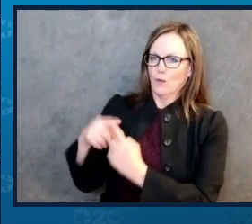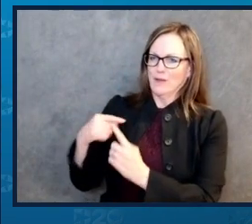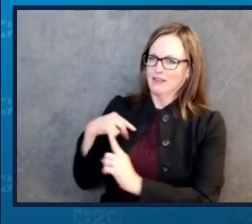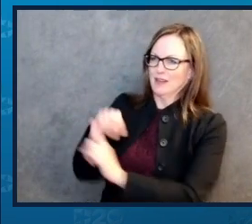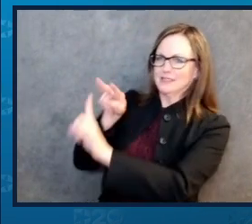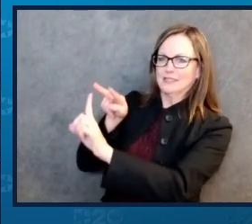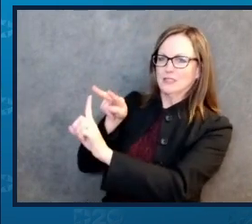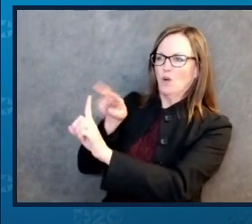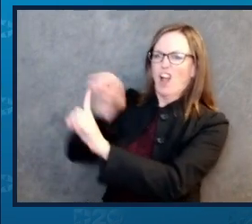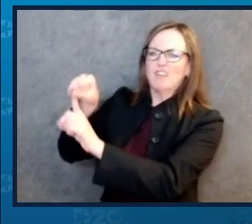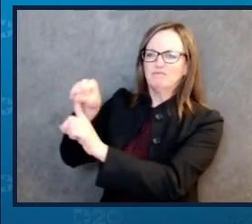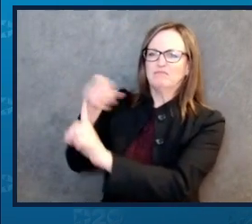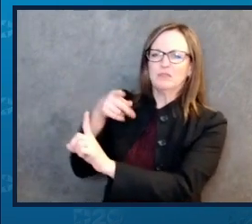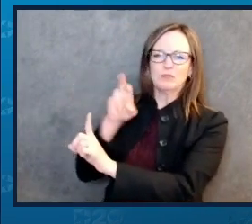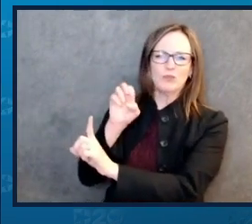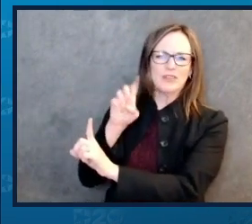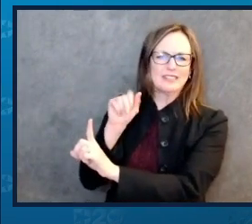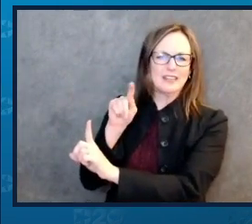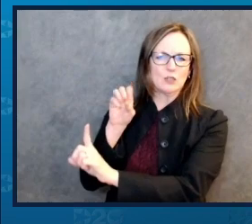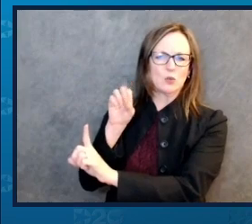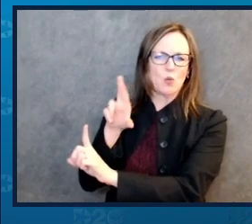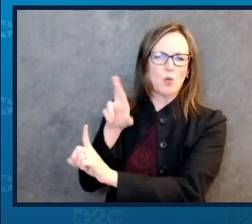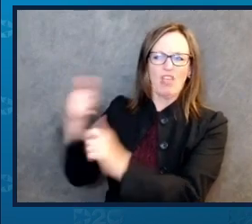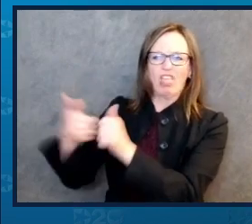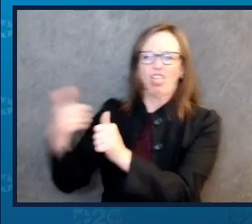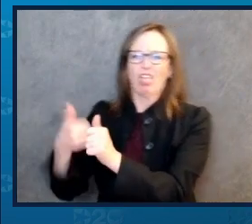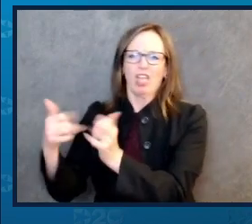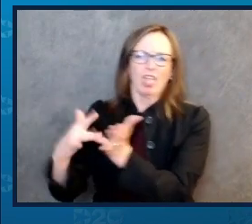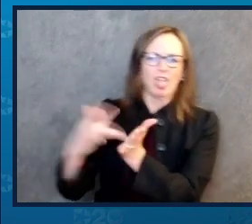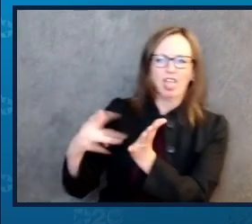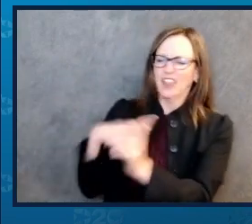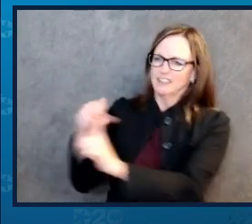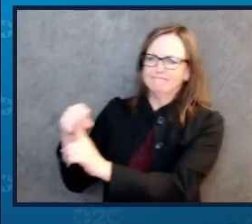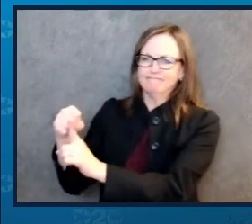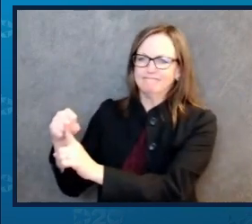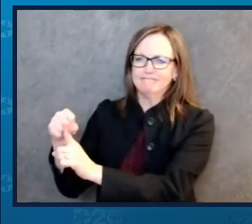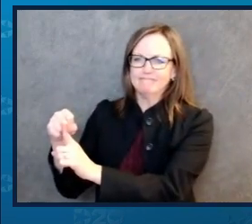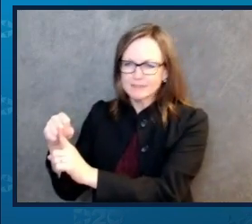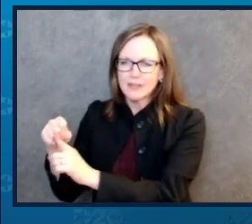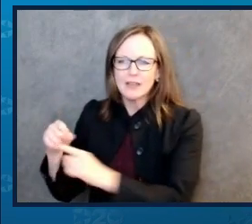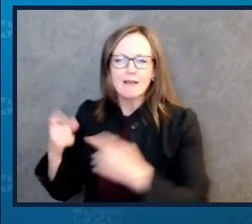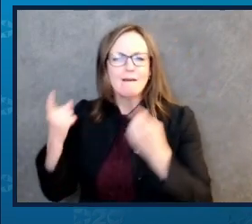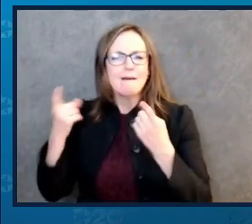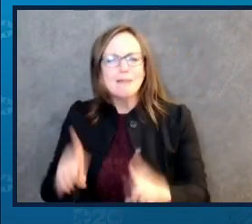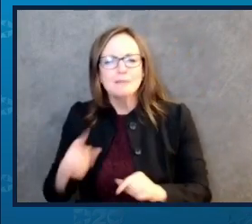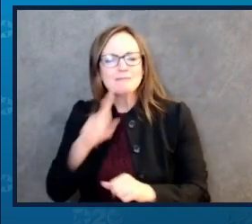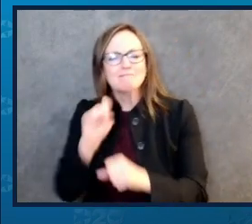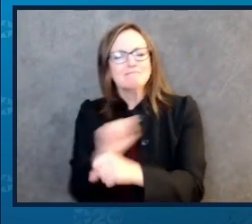OTHERS GIVES LIFE PURPOSE AND MEANING. AND OH HOW I WISH SHE WERE HERE